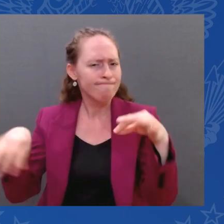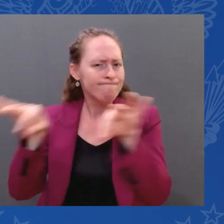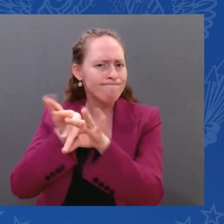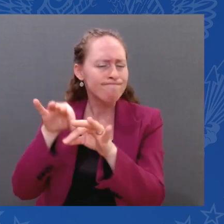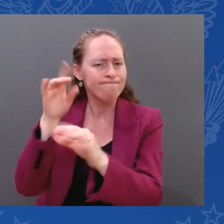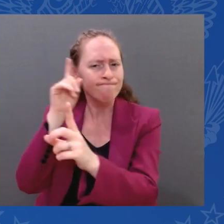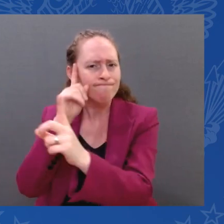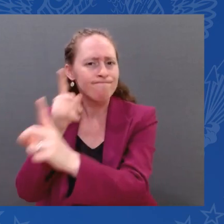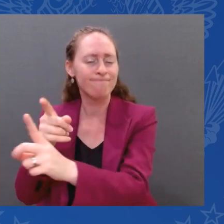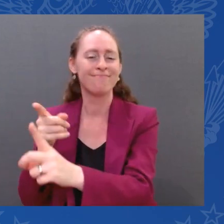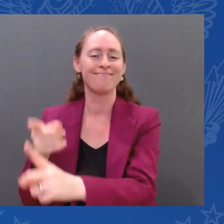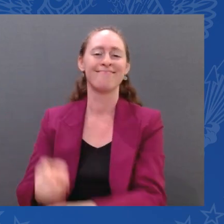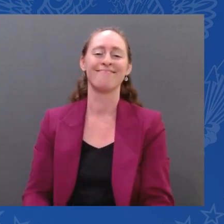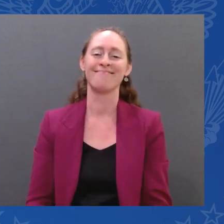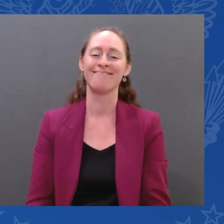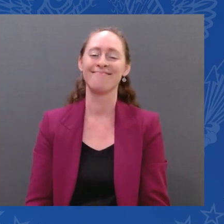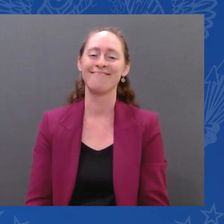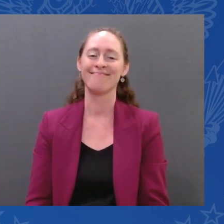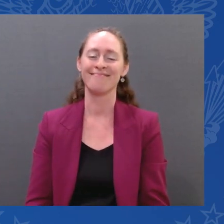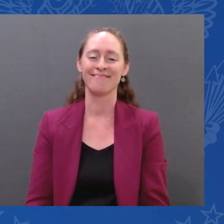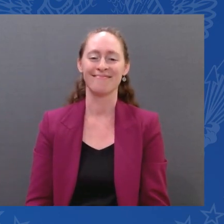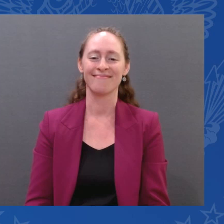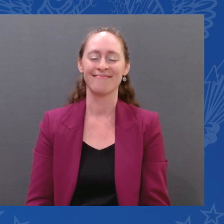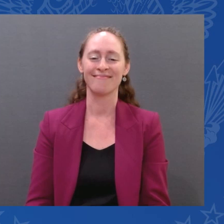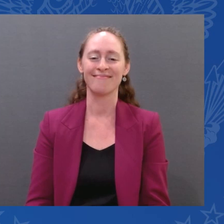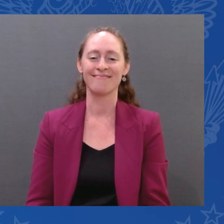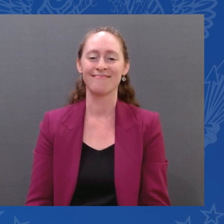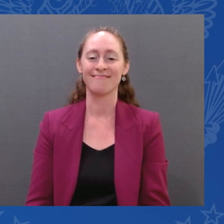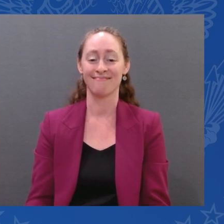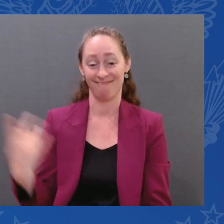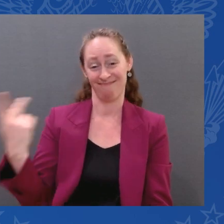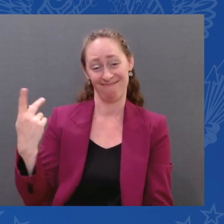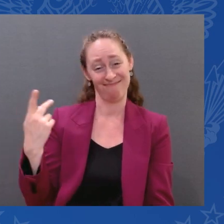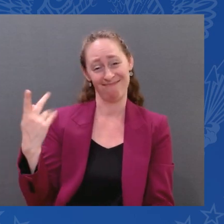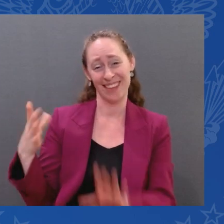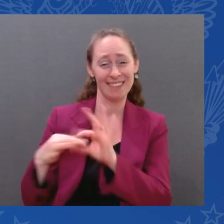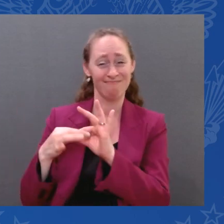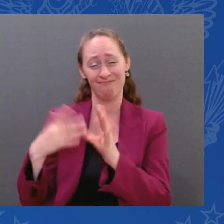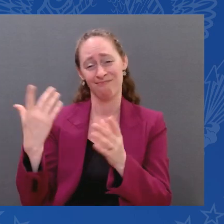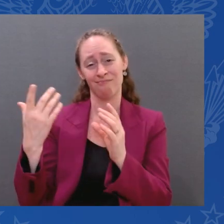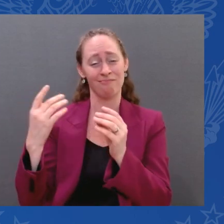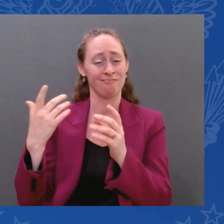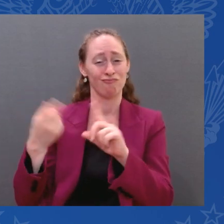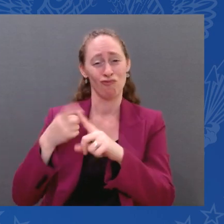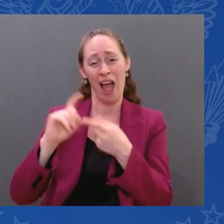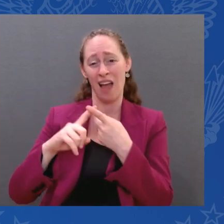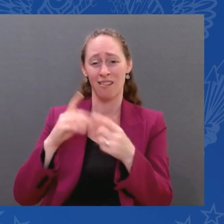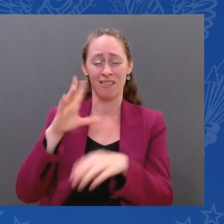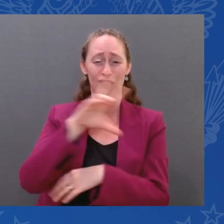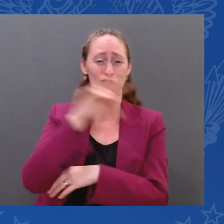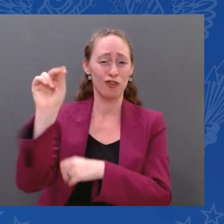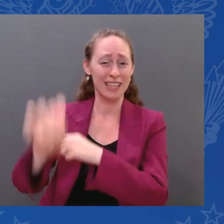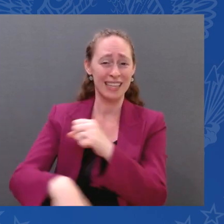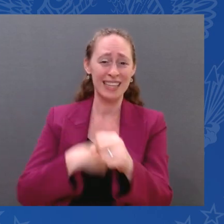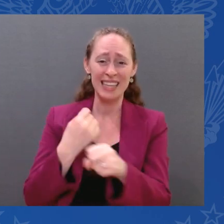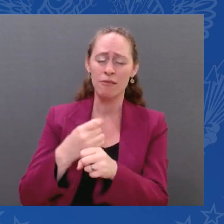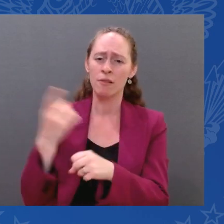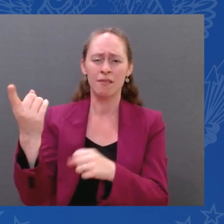he's always honest, fair and tough and trustworthy. The guy you want in your corner. In fact, I was in Cleveland yesterday